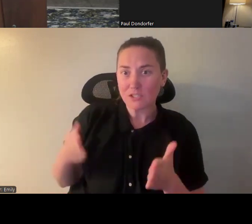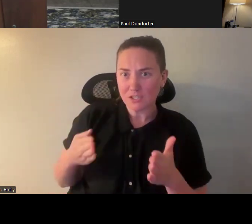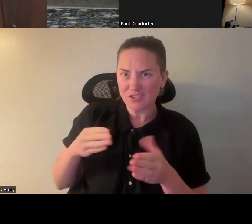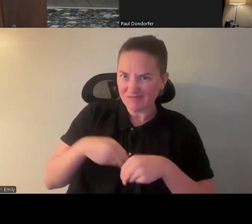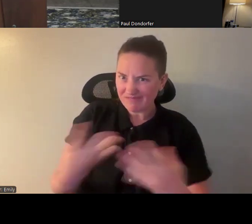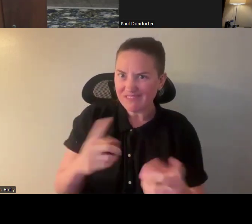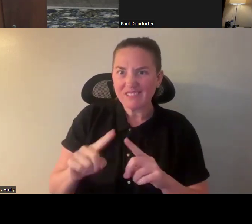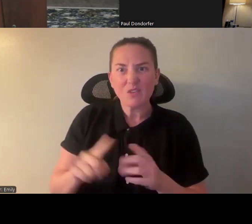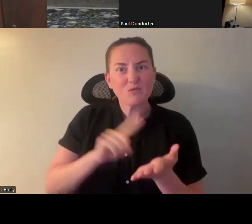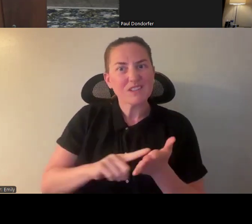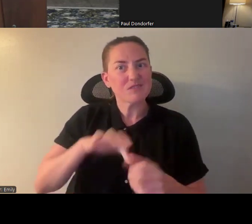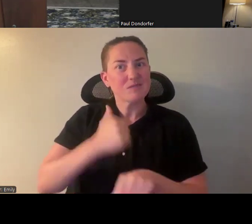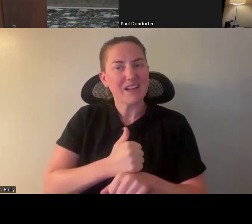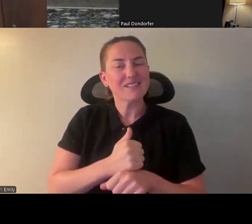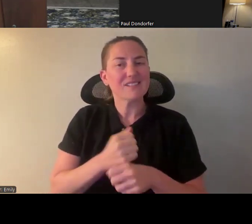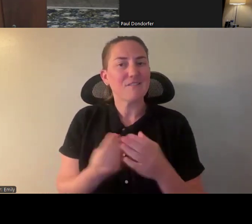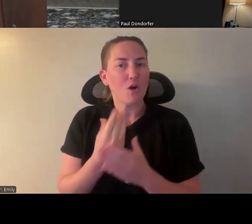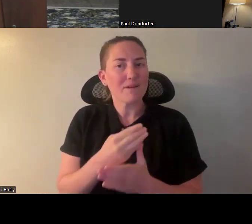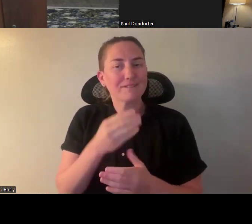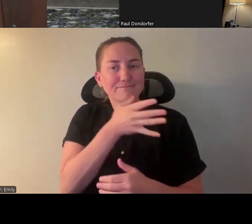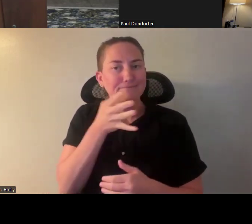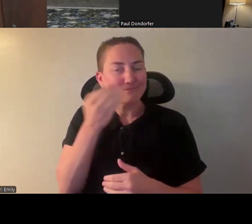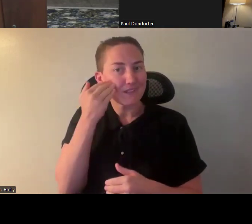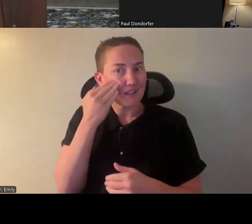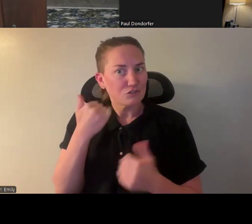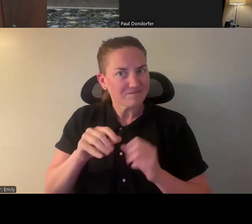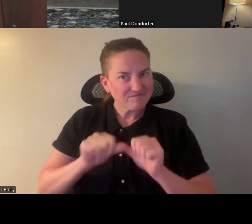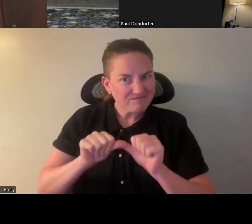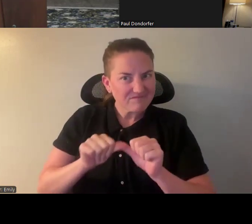horicultural knowledge fostering sustainable gardening practices and enhancing the quality